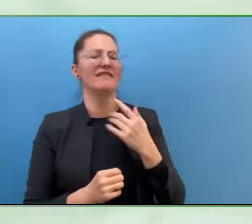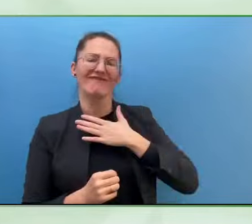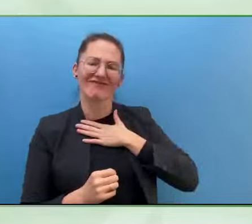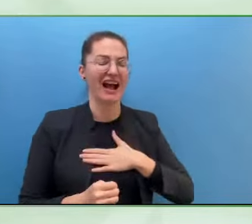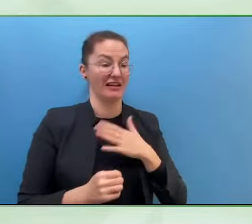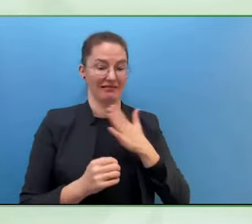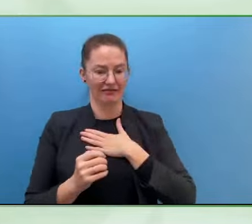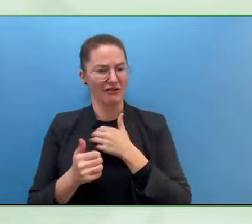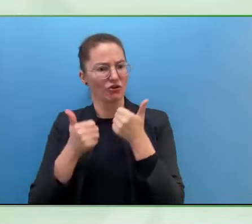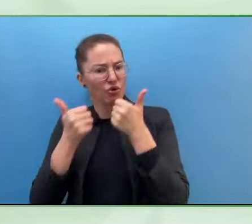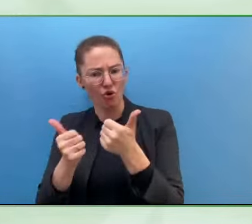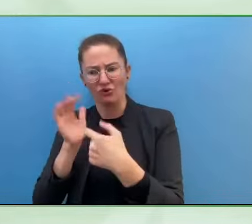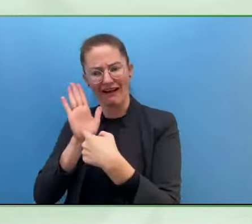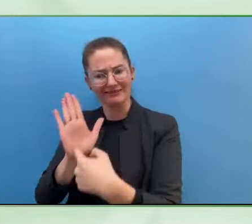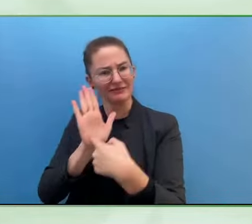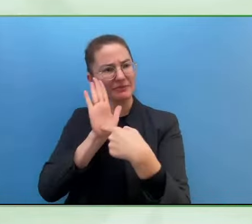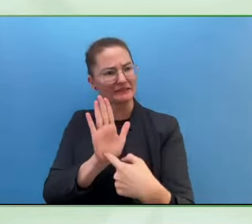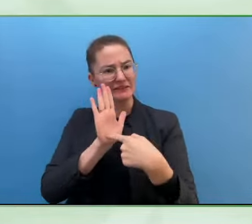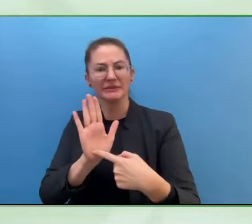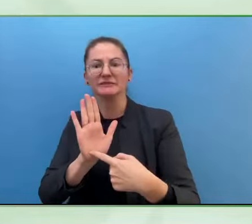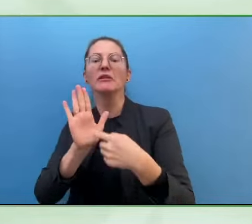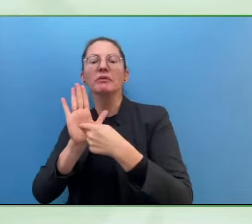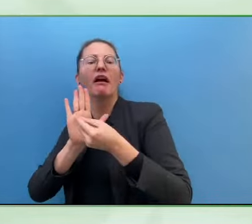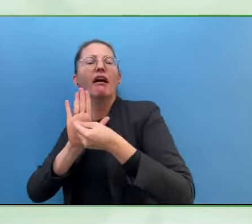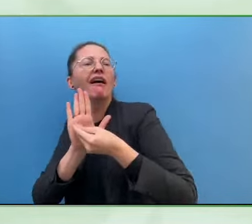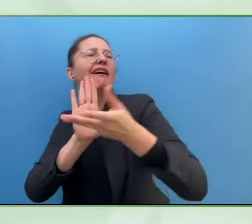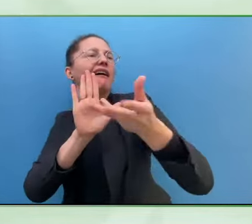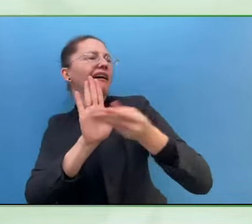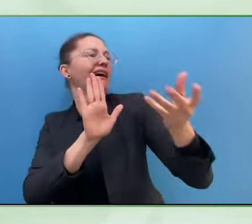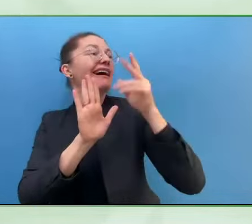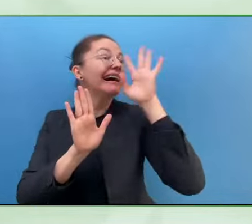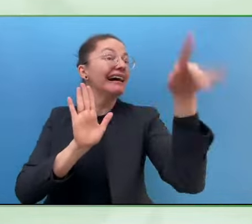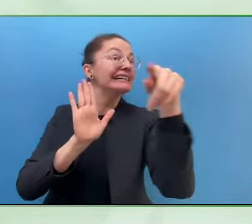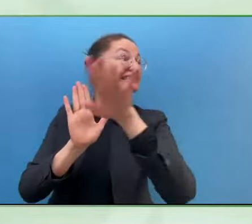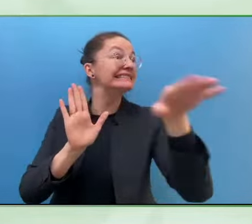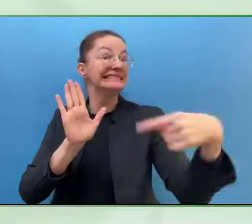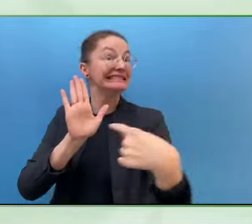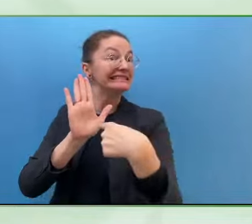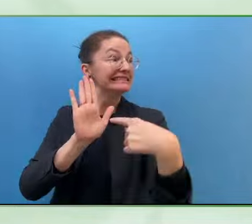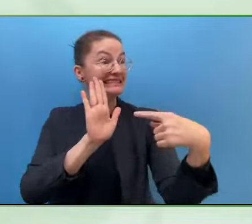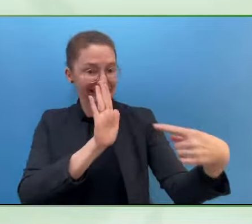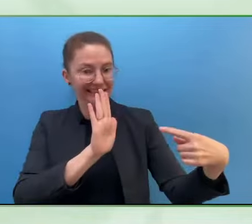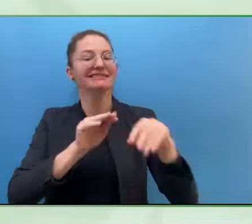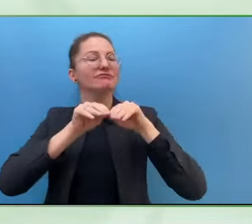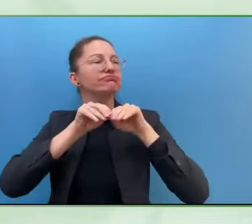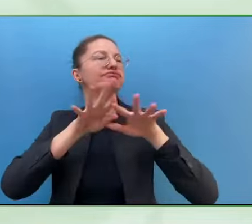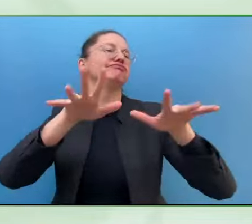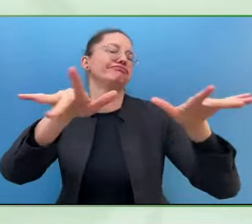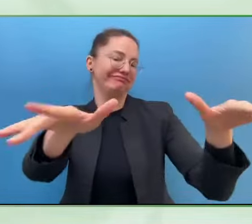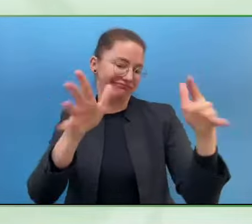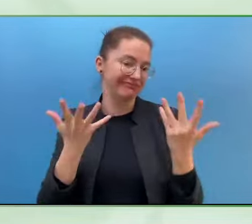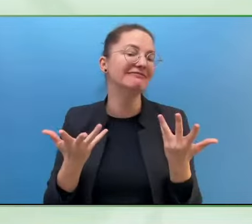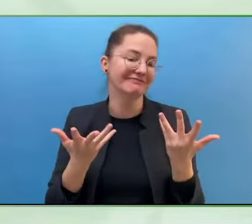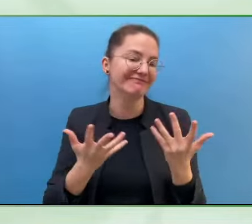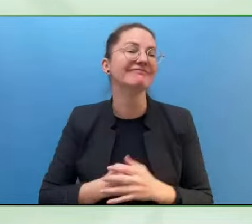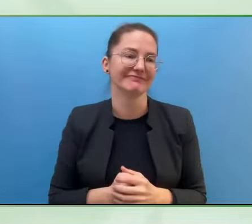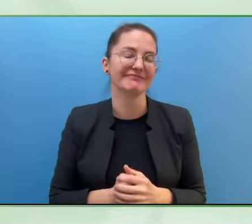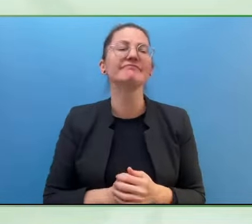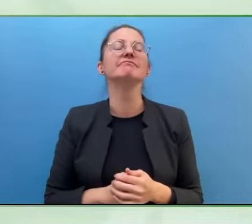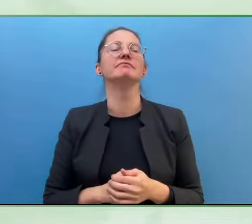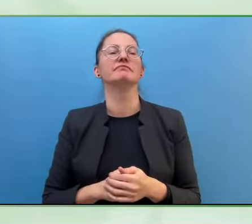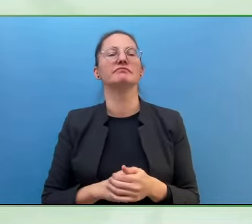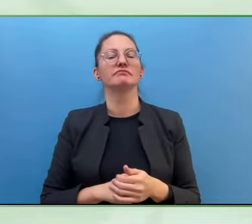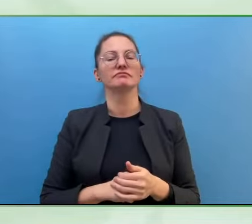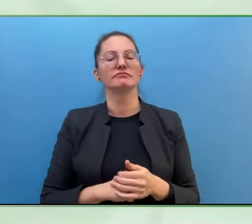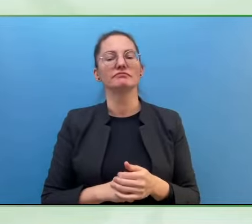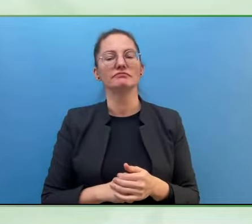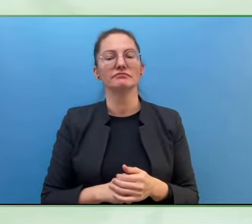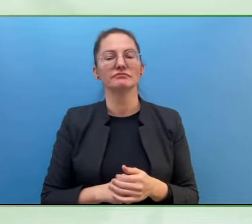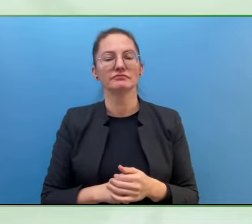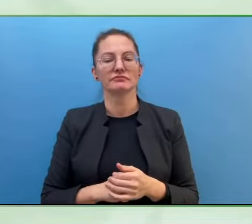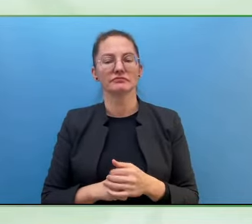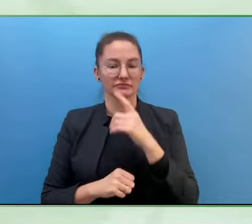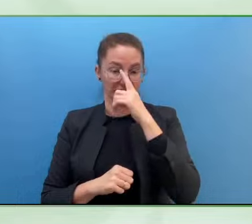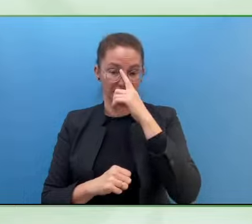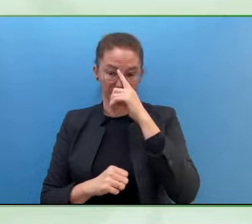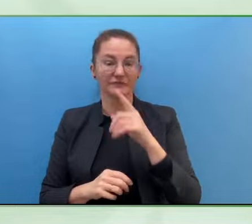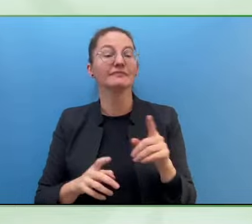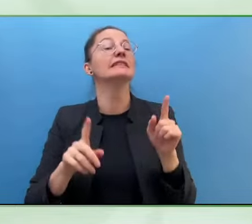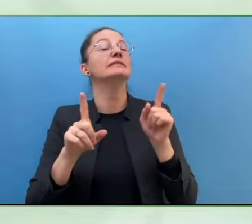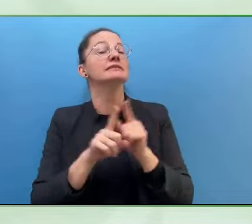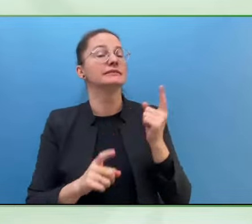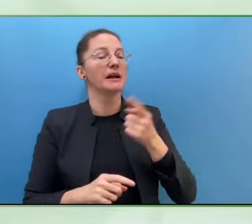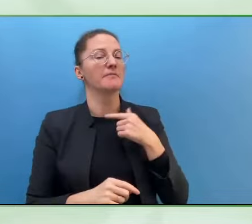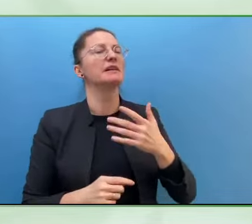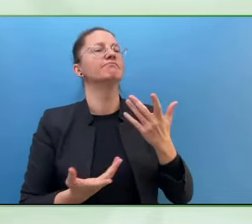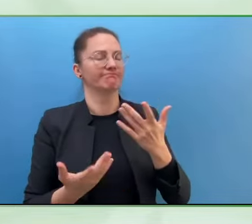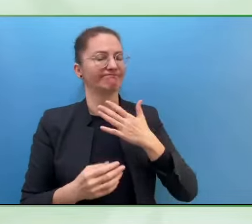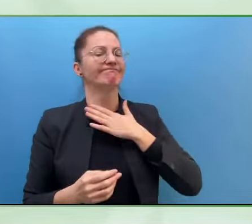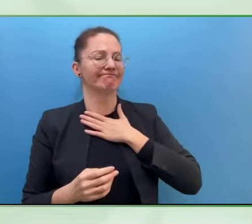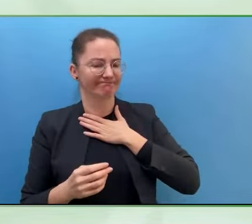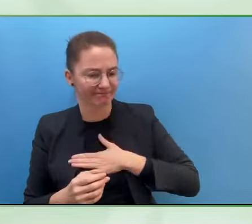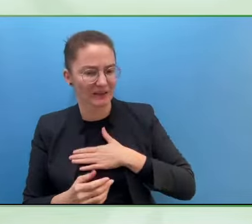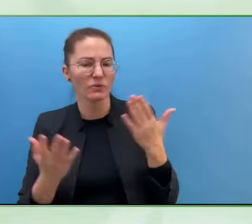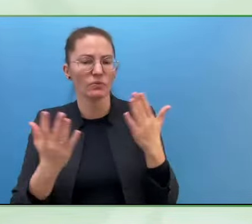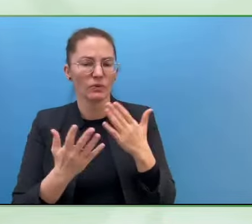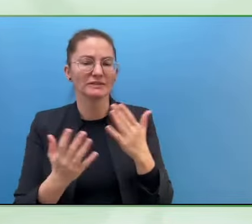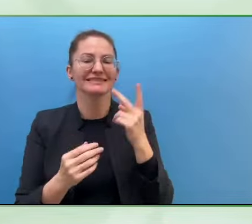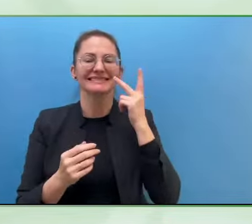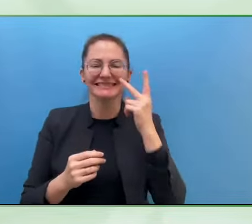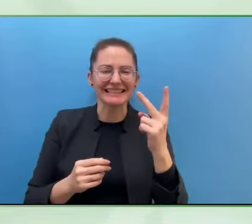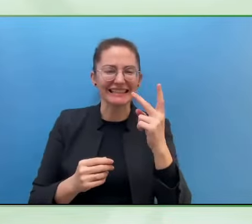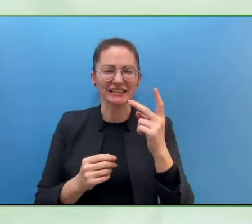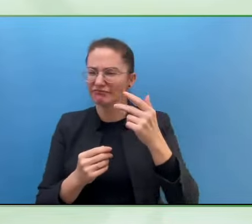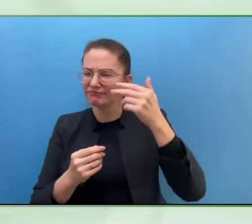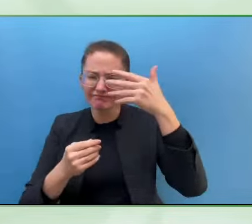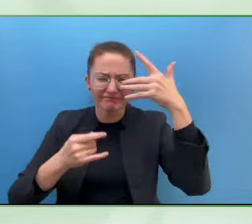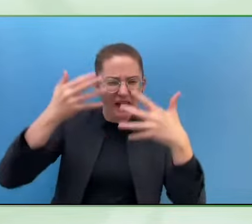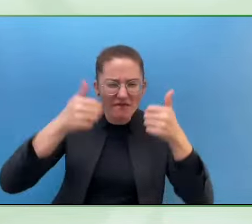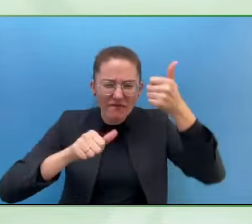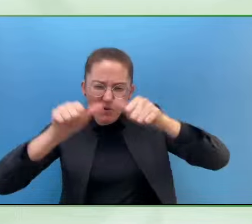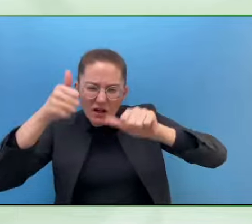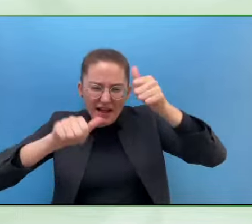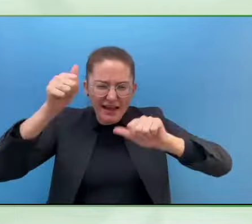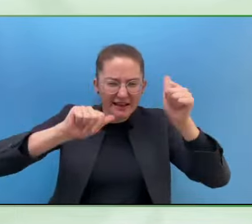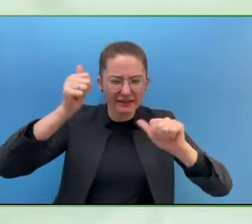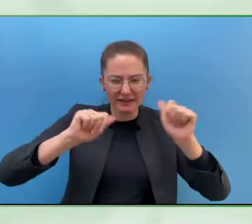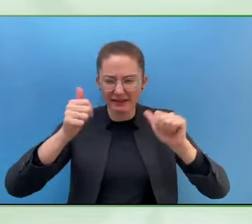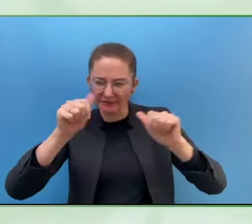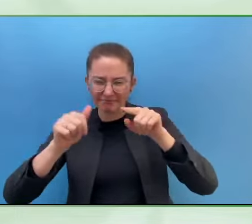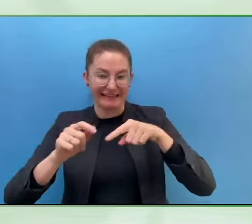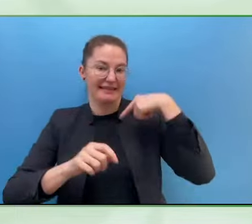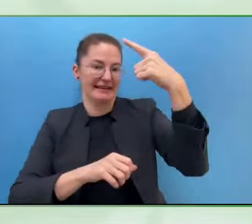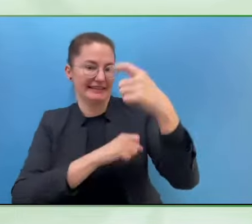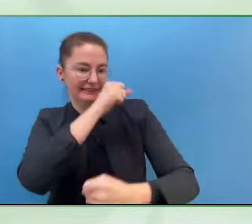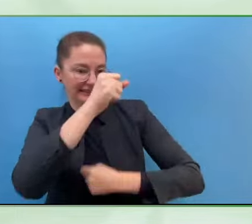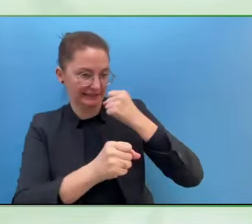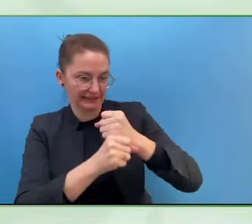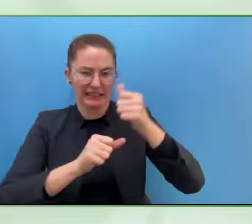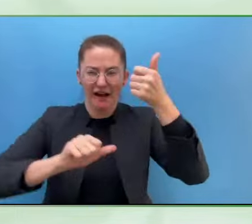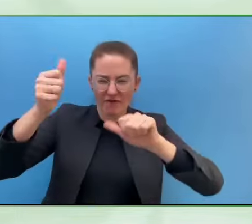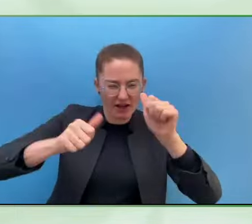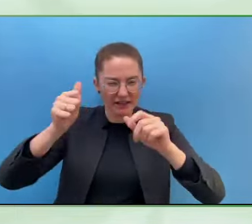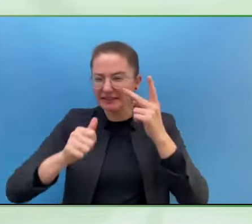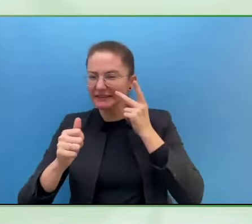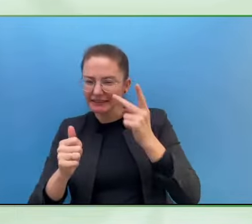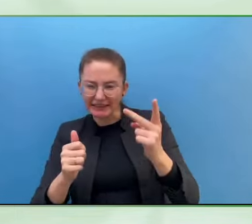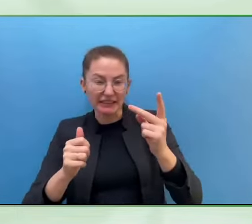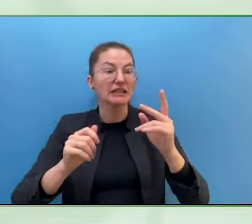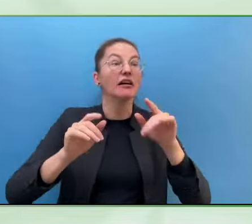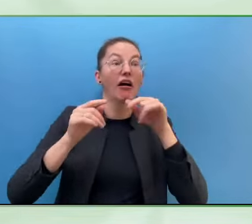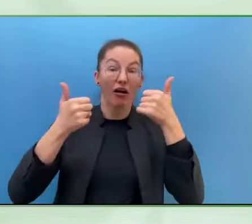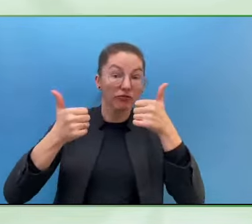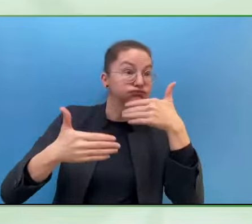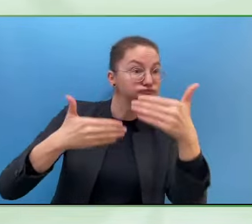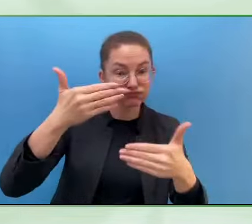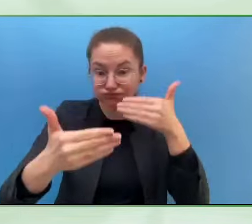At the moment we are evaluating all of our channels to be ready next year